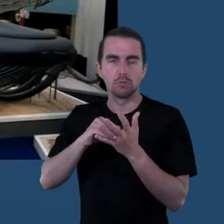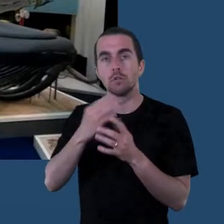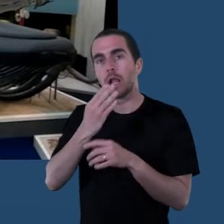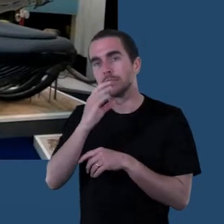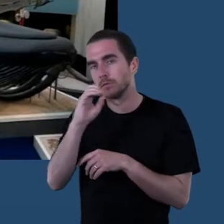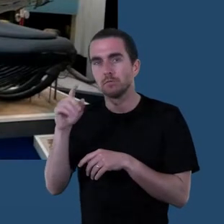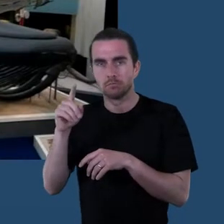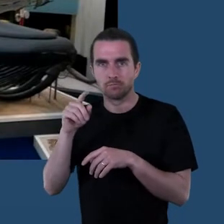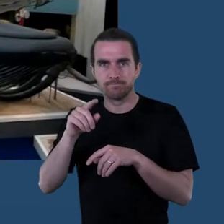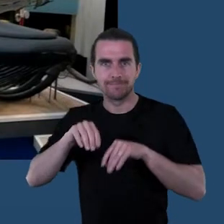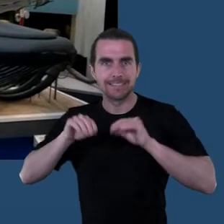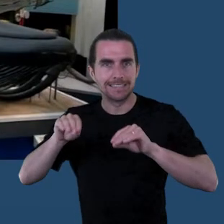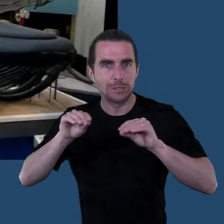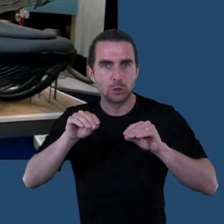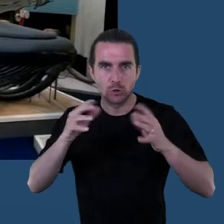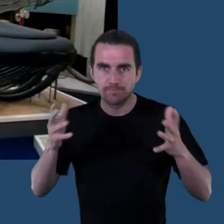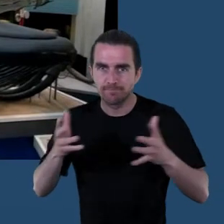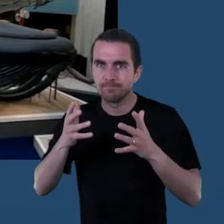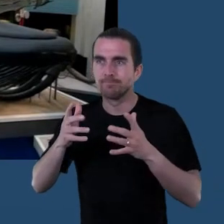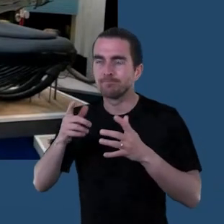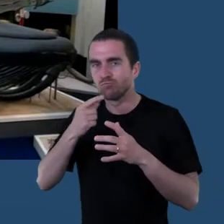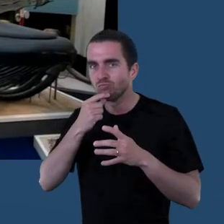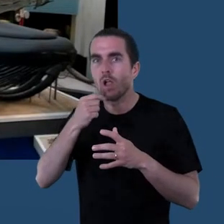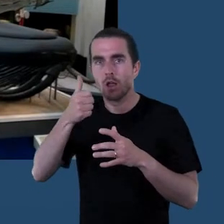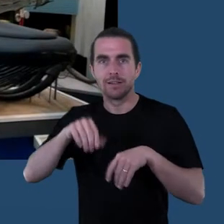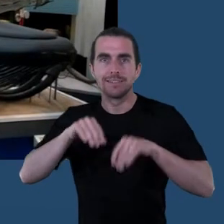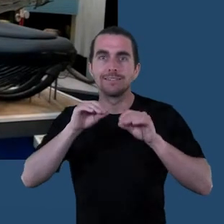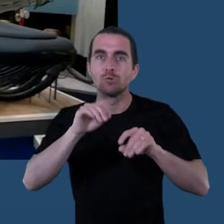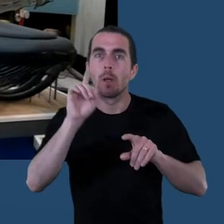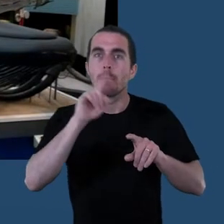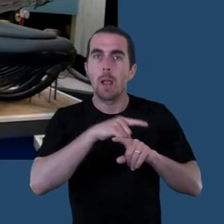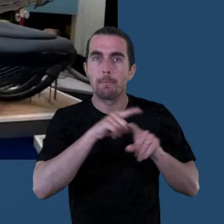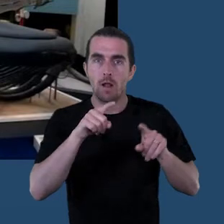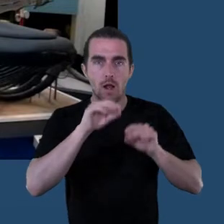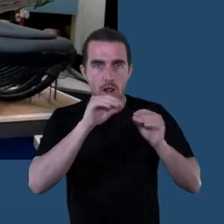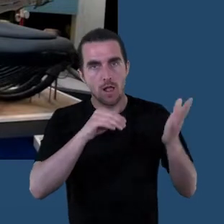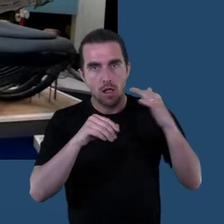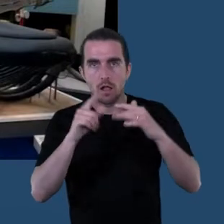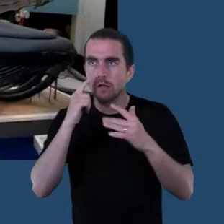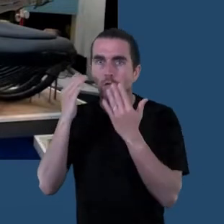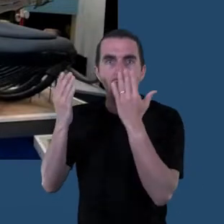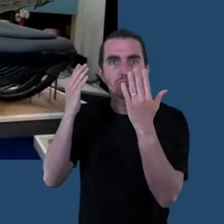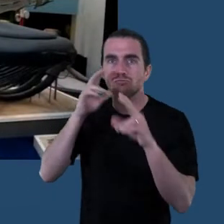used as teaching, used as also to teach people so on display in the galleries,